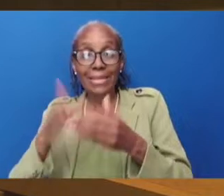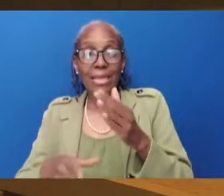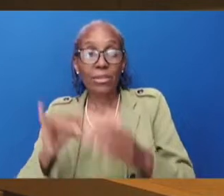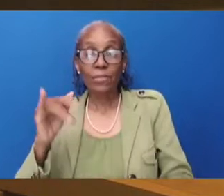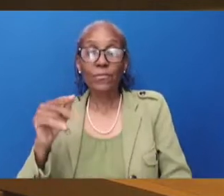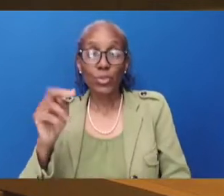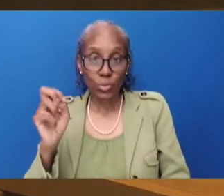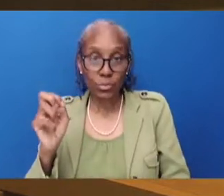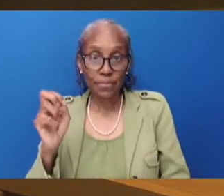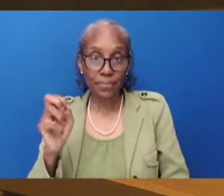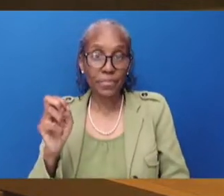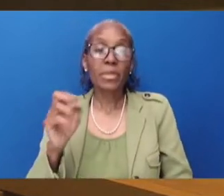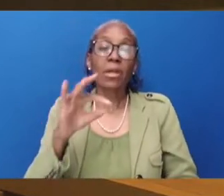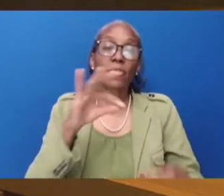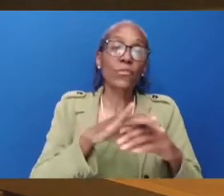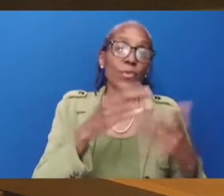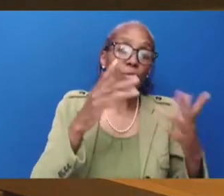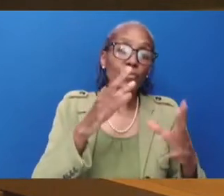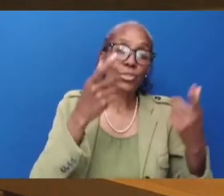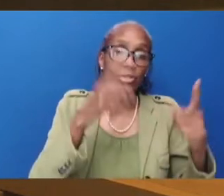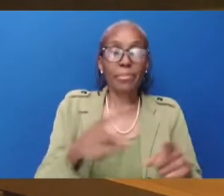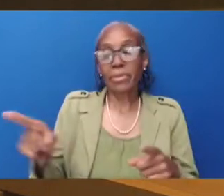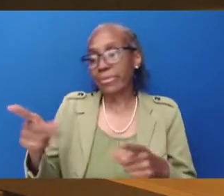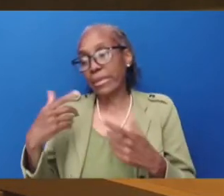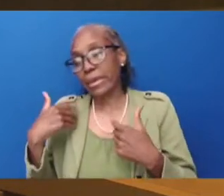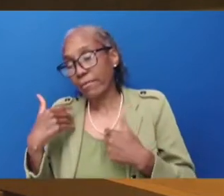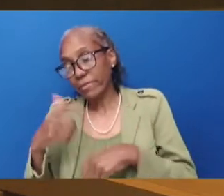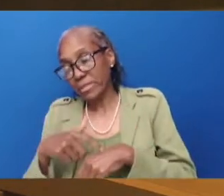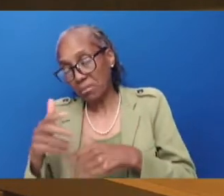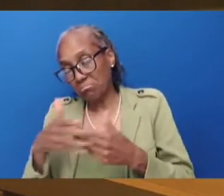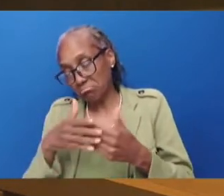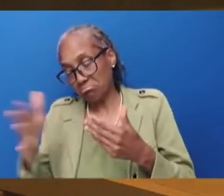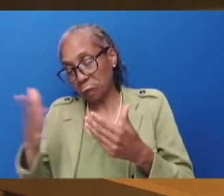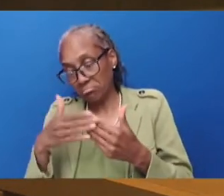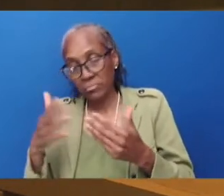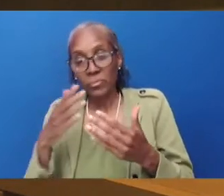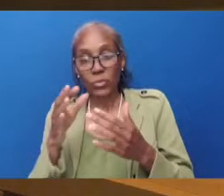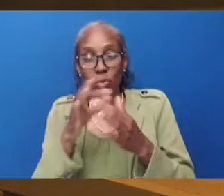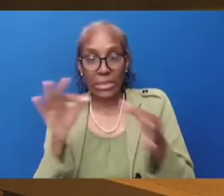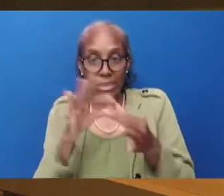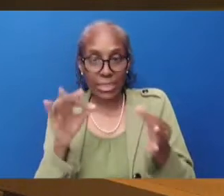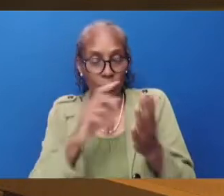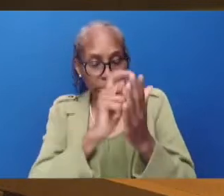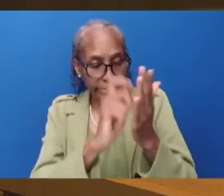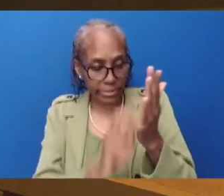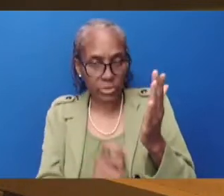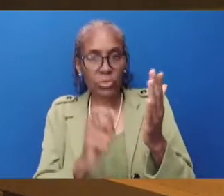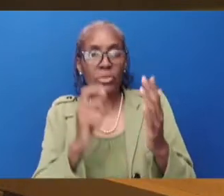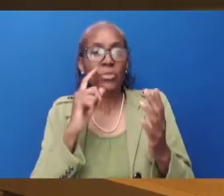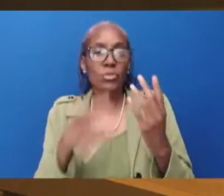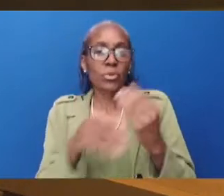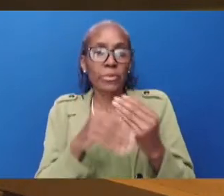ARE STILL NEEDED.